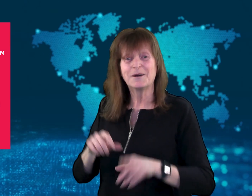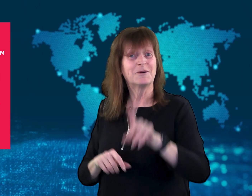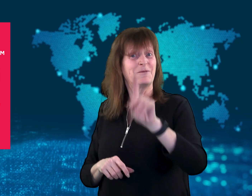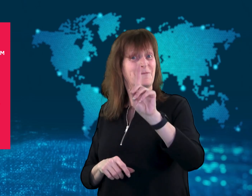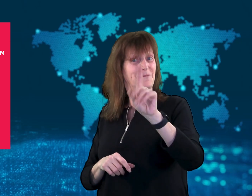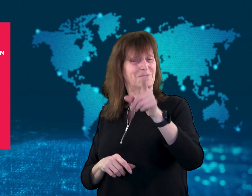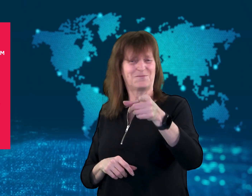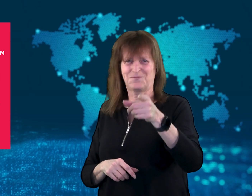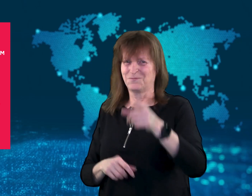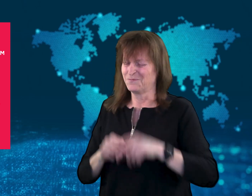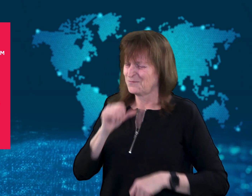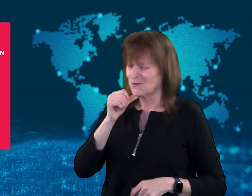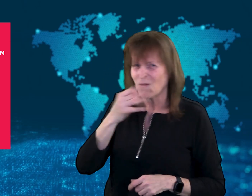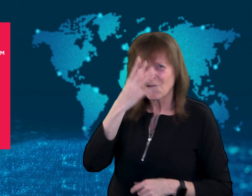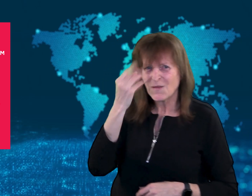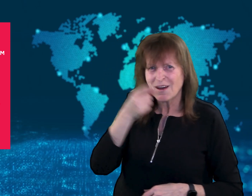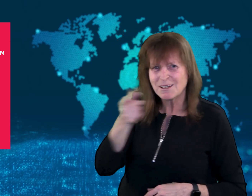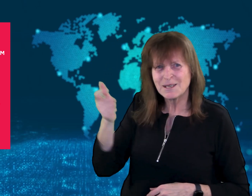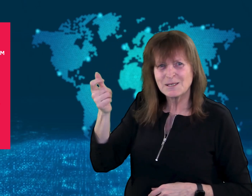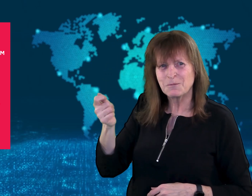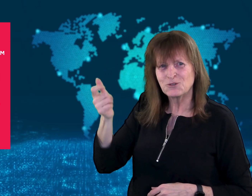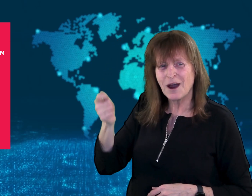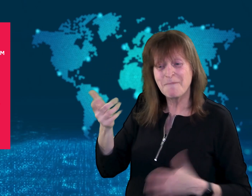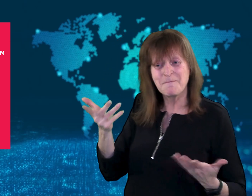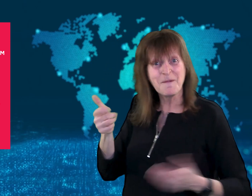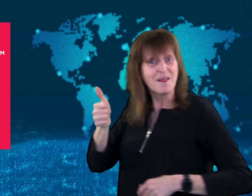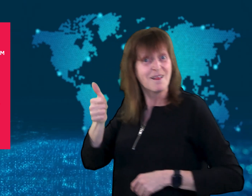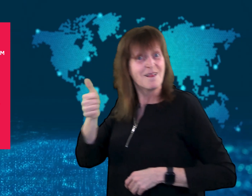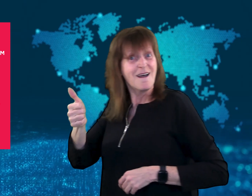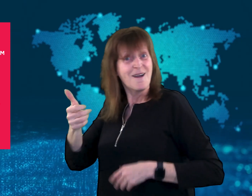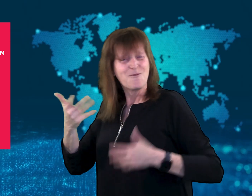Don't forget to subscribe, like, and follow H3 World TV